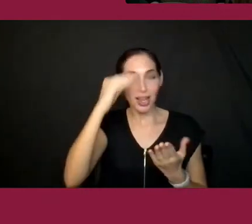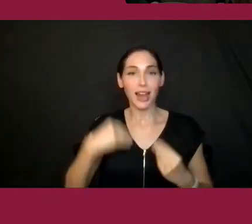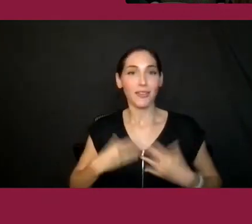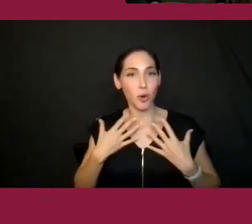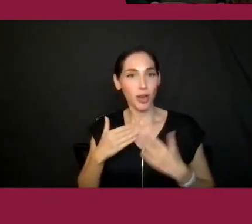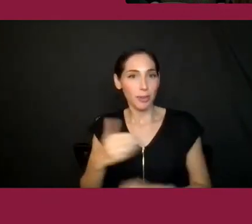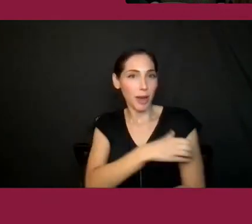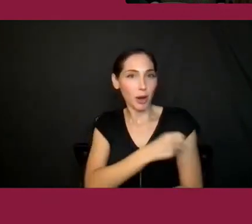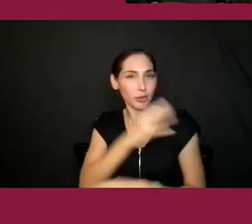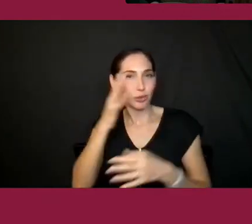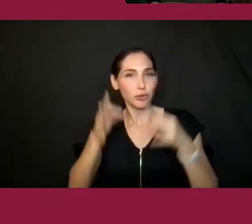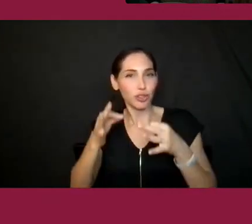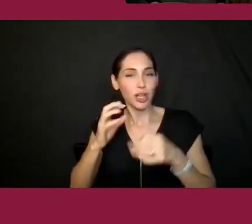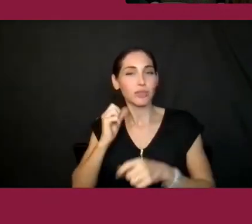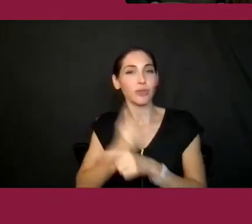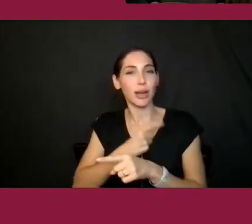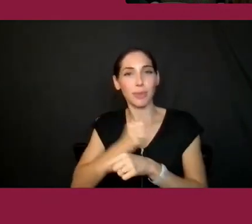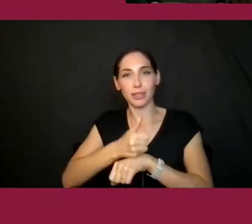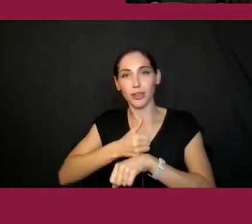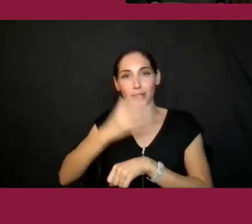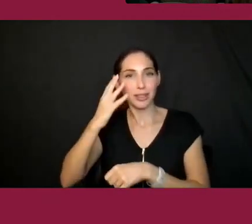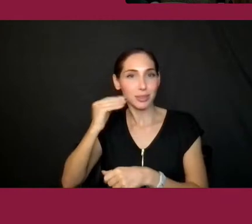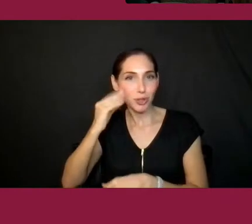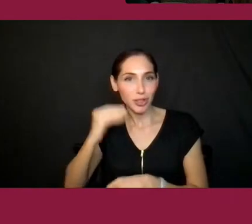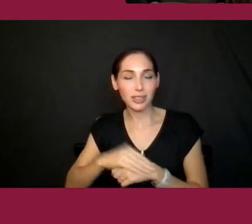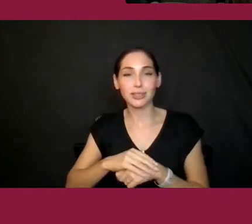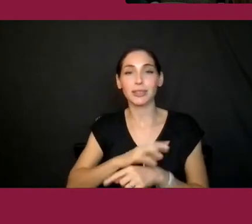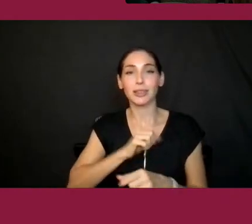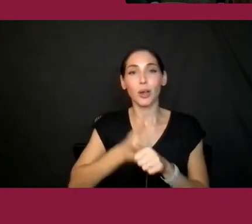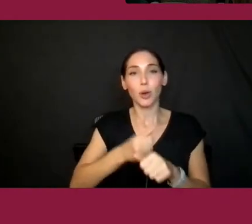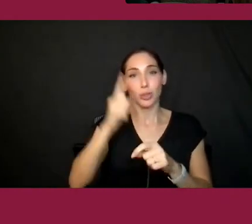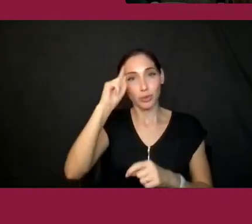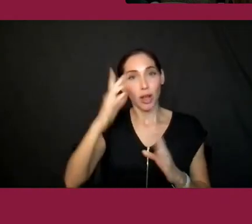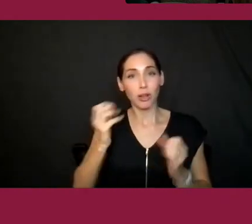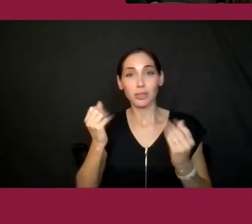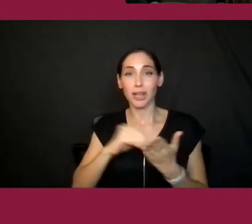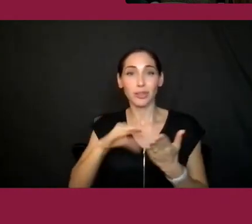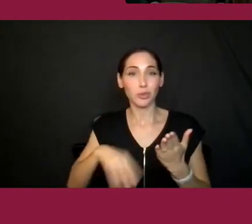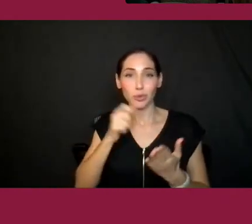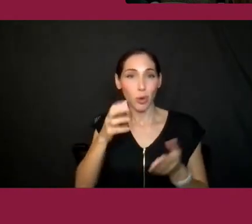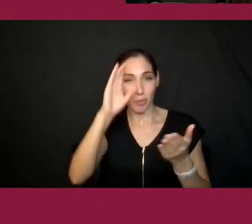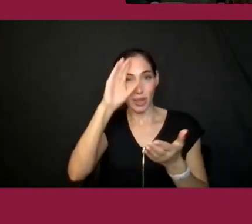based on those experiences. According to scholars, many students do not believe that their instructors have all the answers.